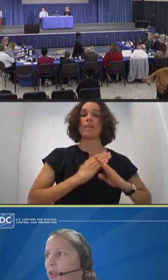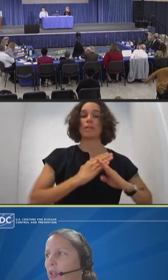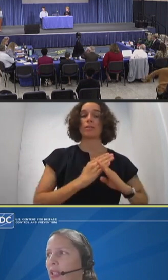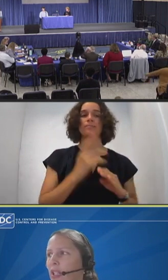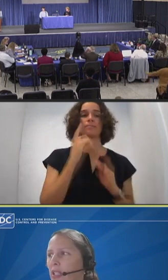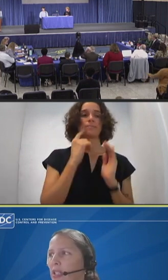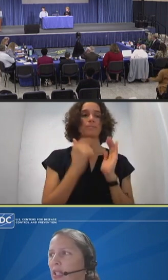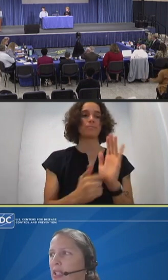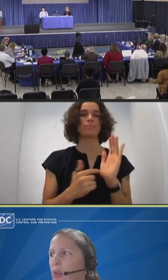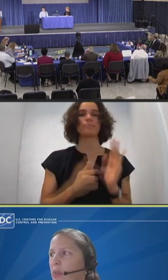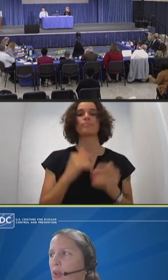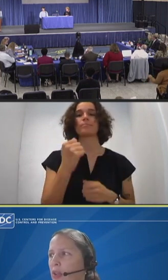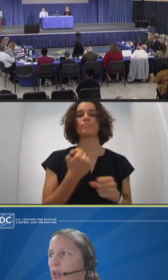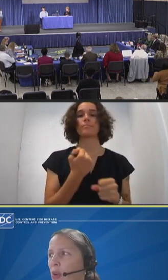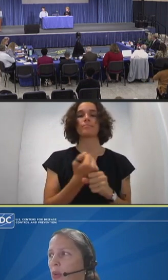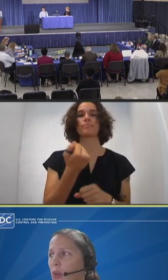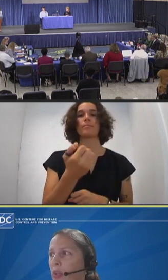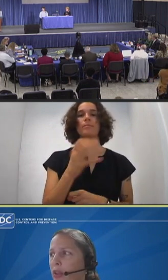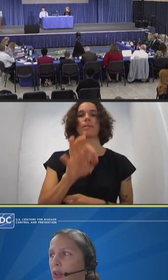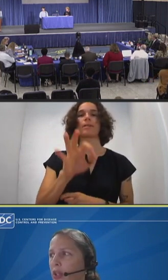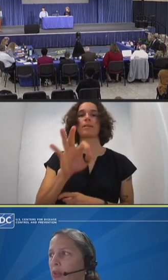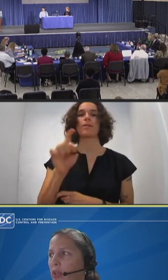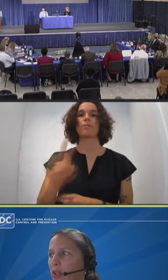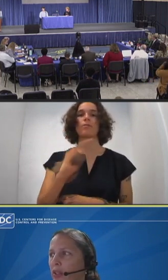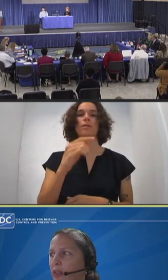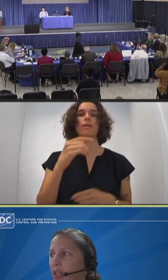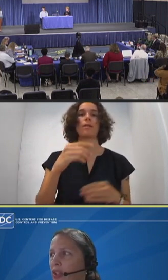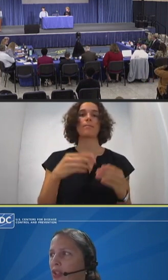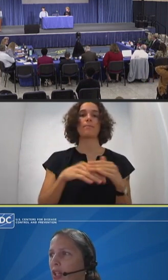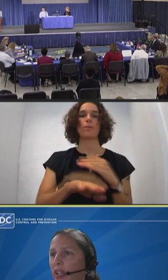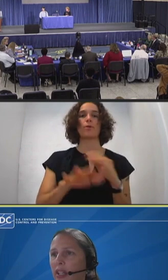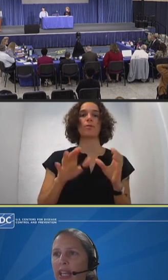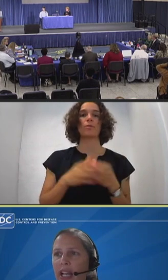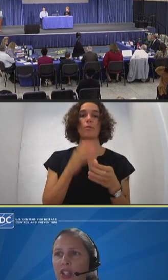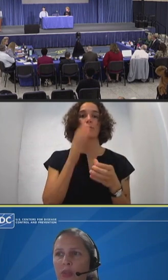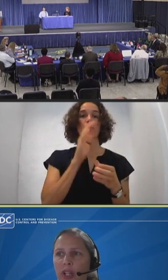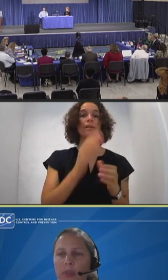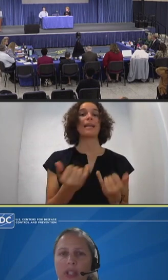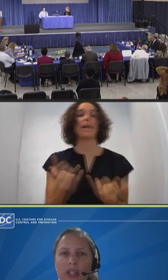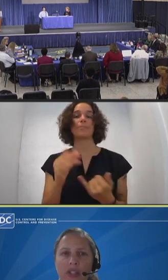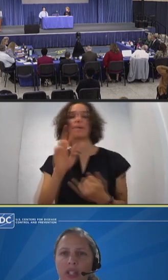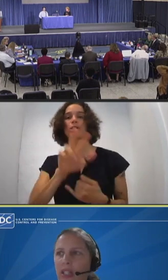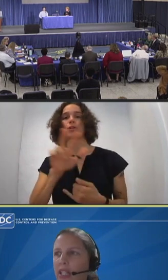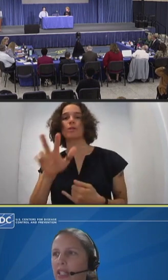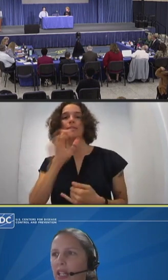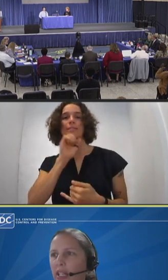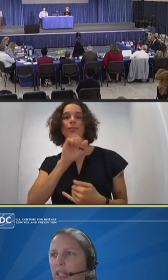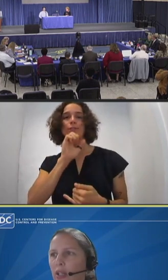the 1991 birth cohort would be 33 years of age, and the catch-up recommendation in '99